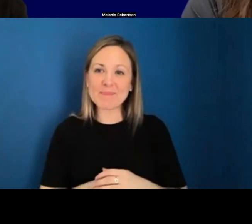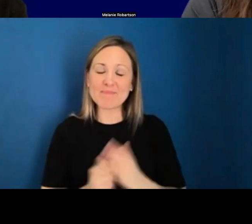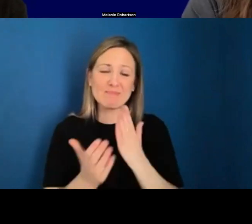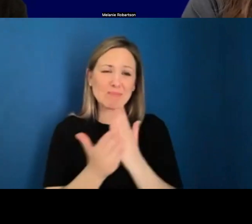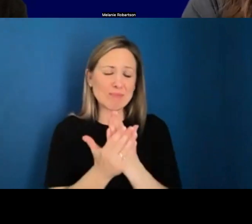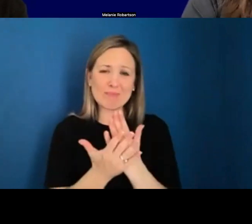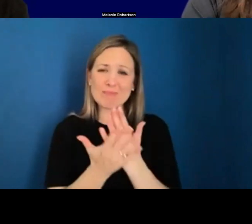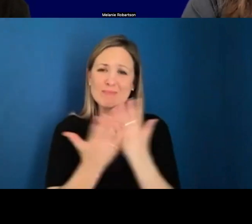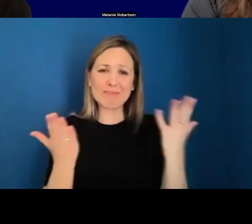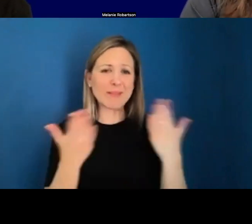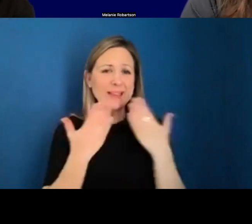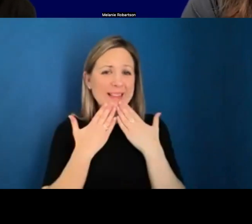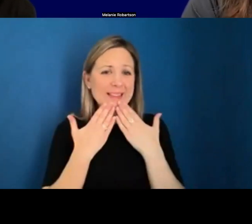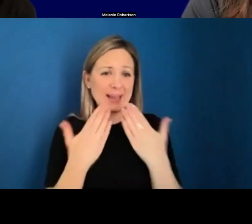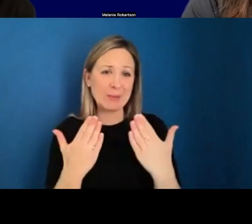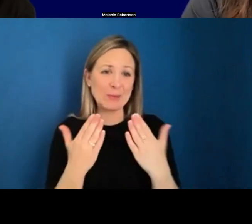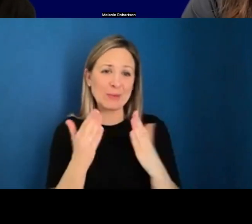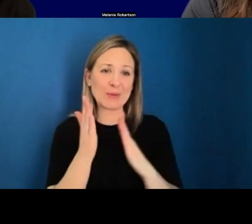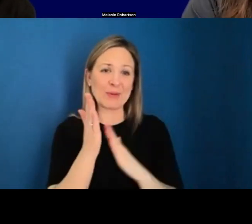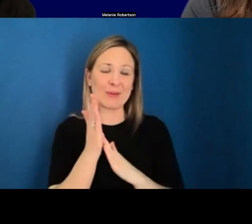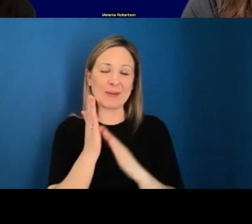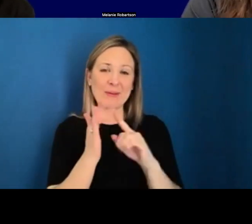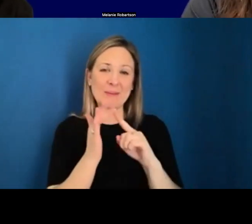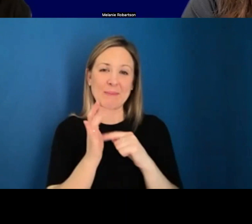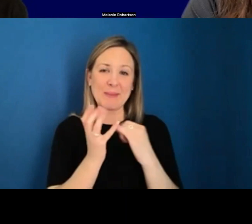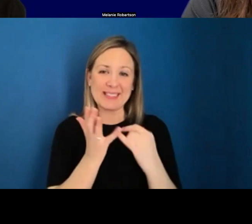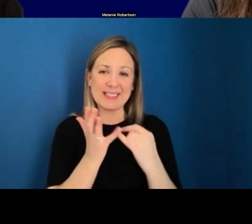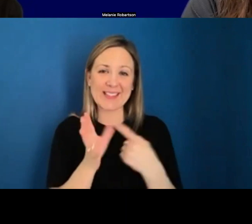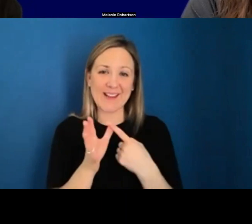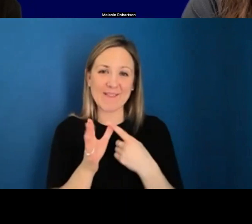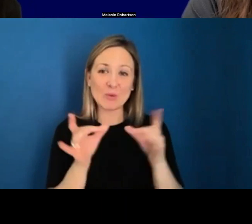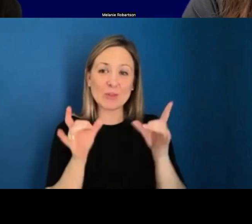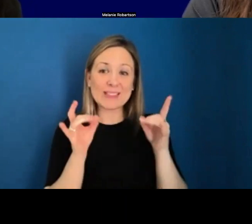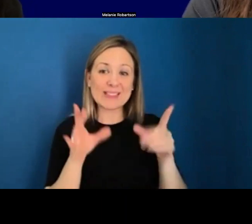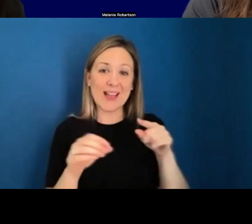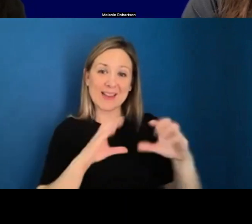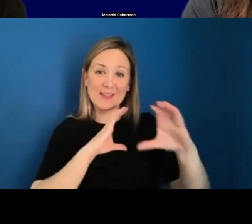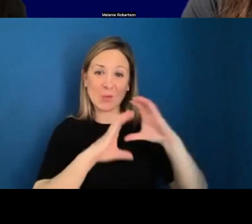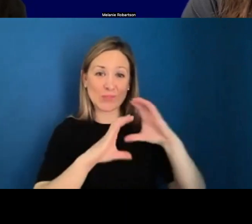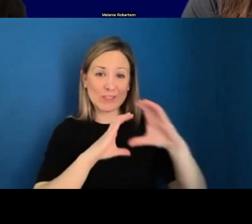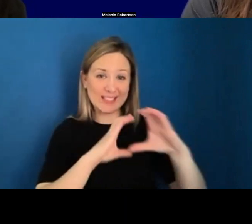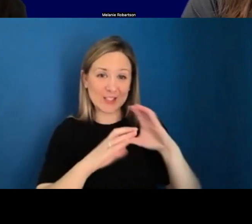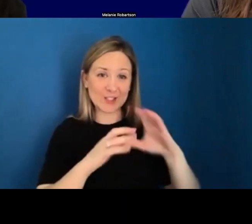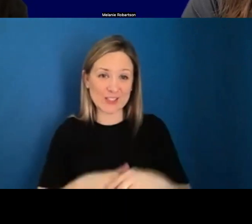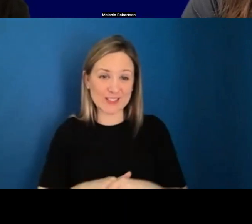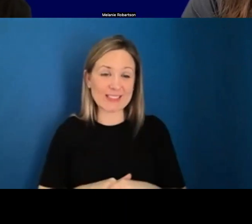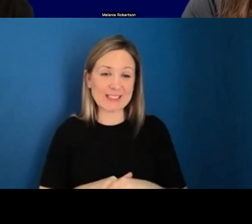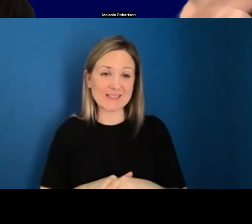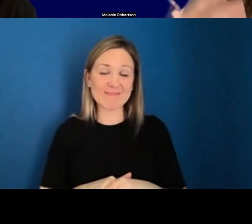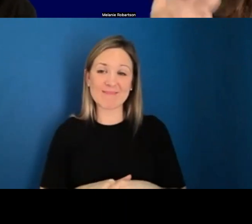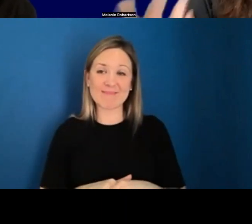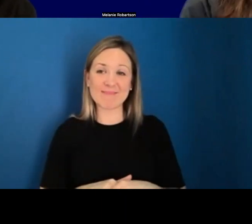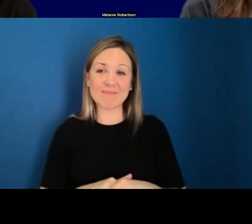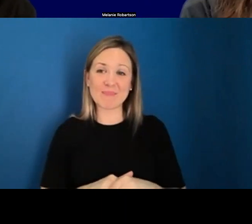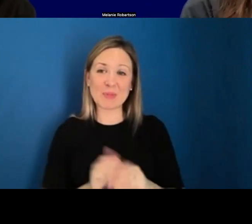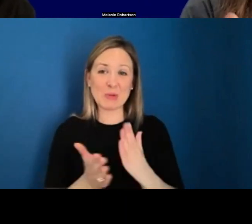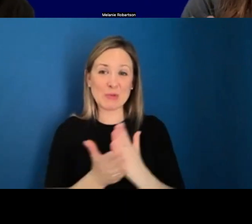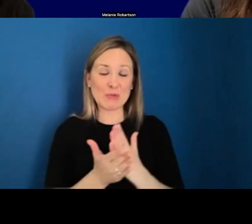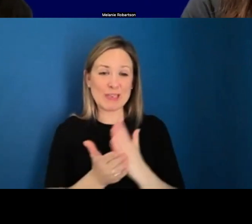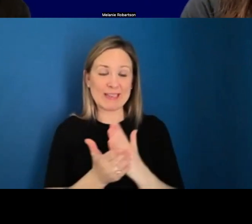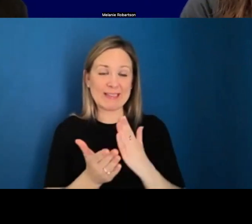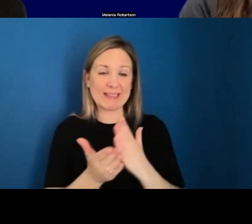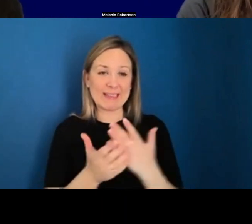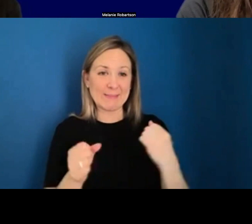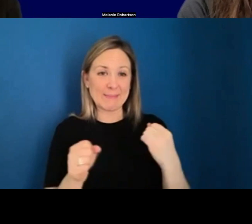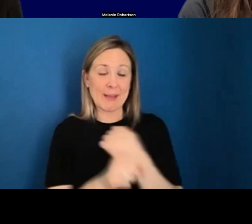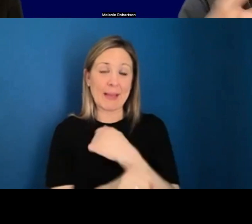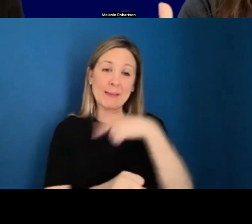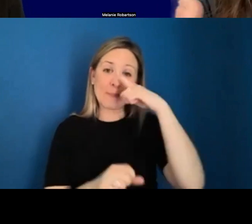Melissa, for starting this conversation and bringing it to the forefront of the minds